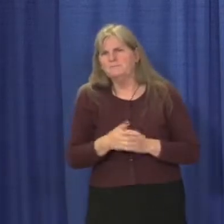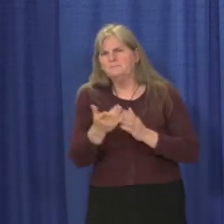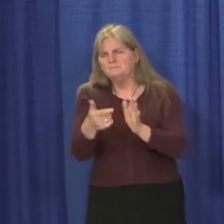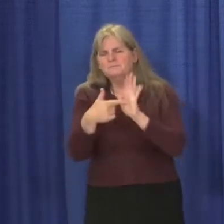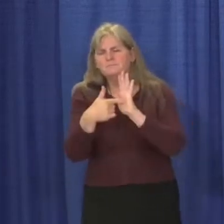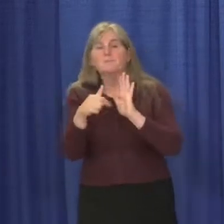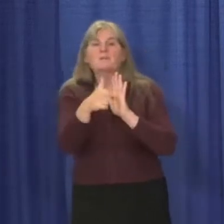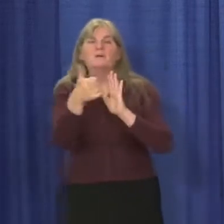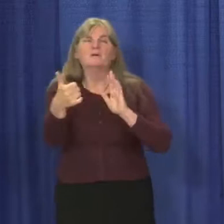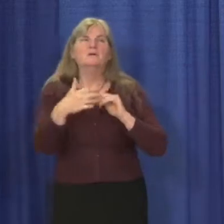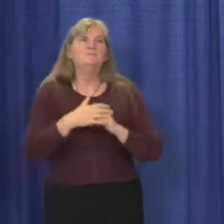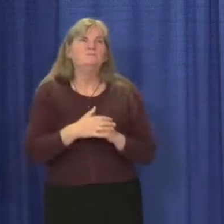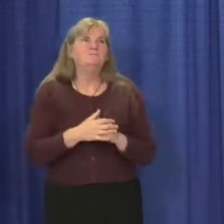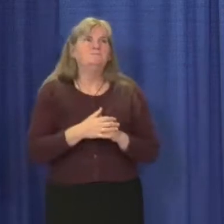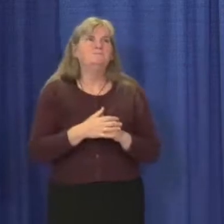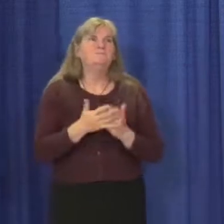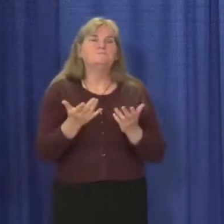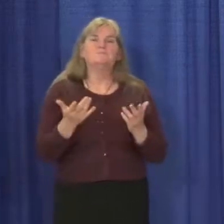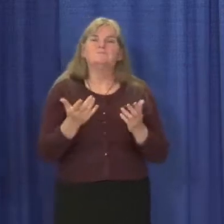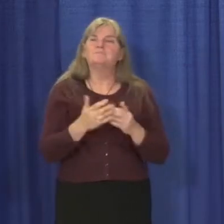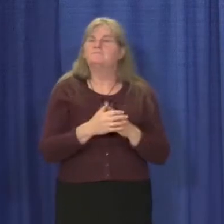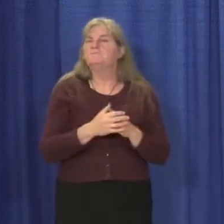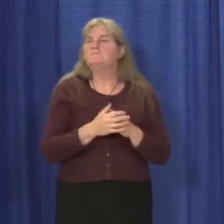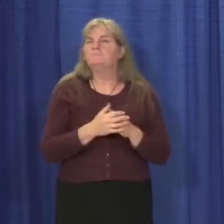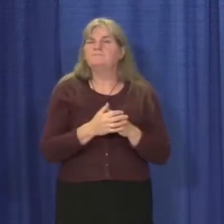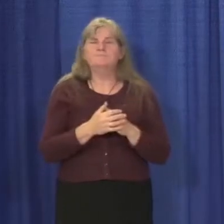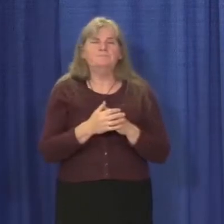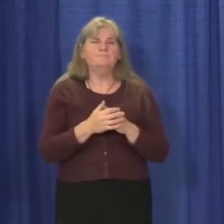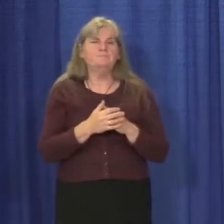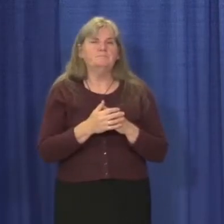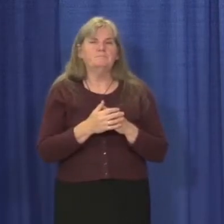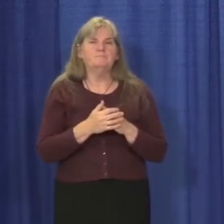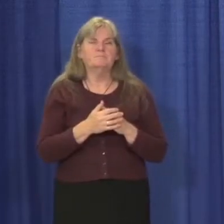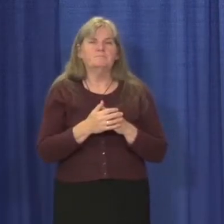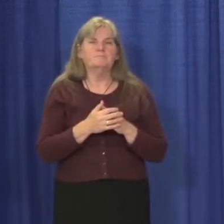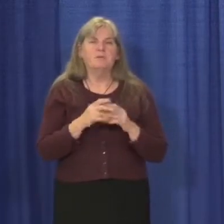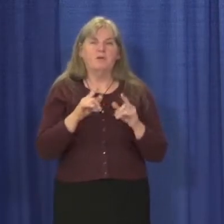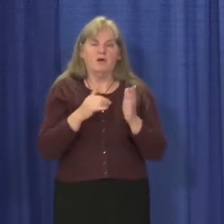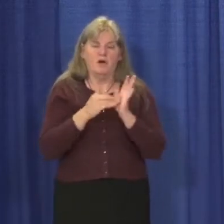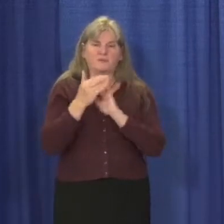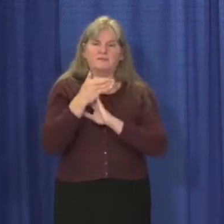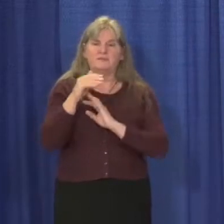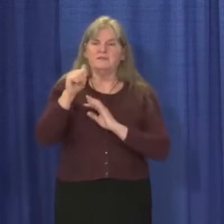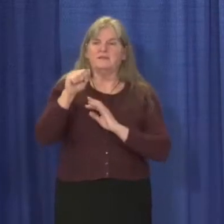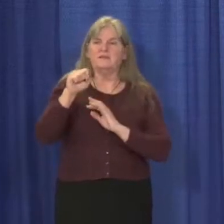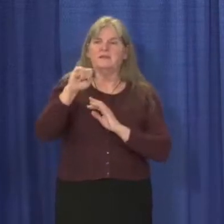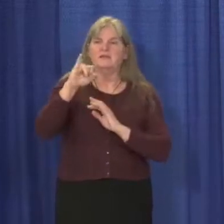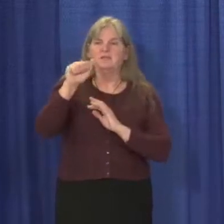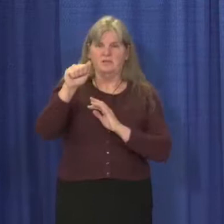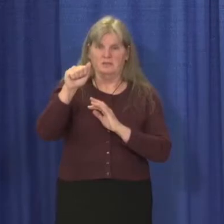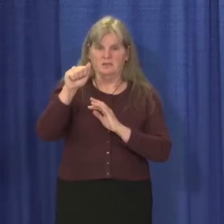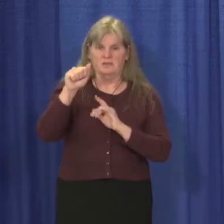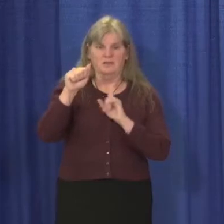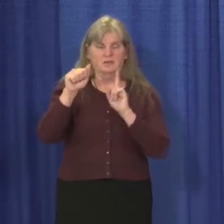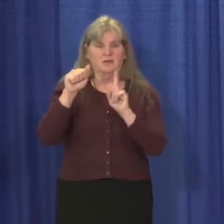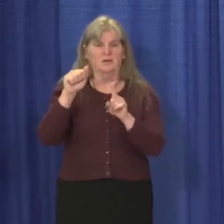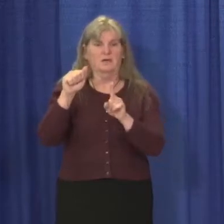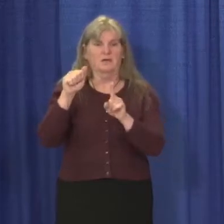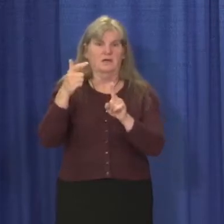Maybe a mask as in many Asian cultures, if we can rule out